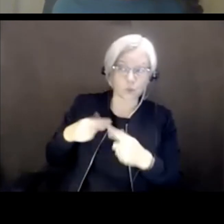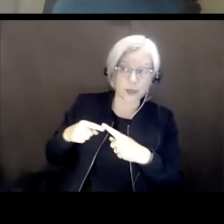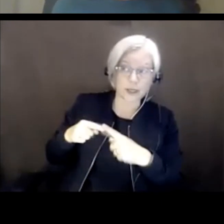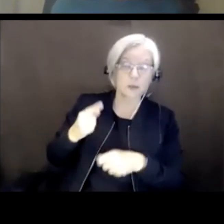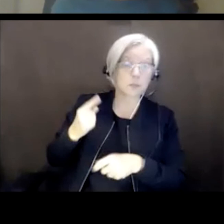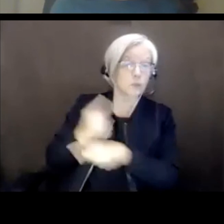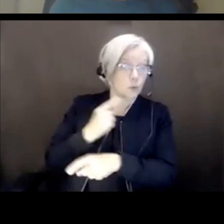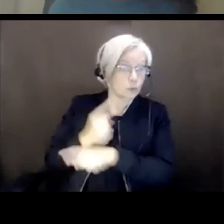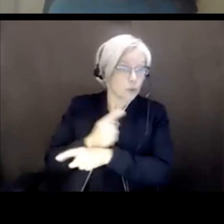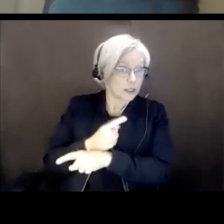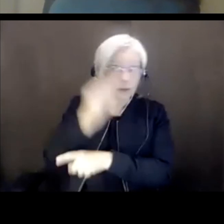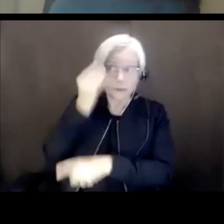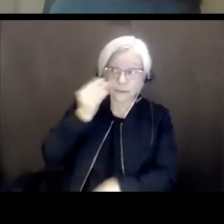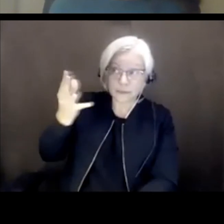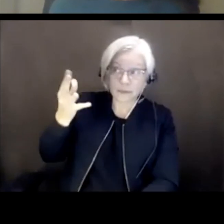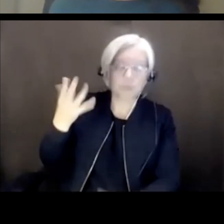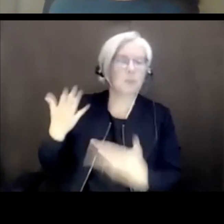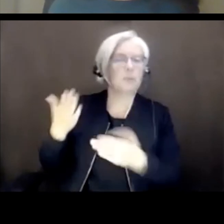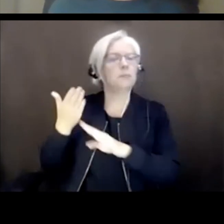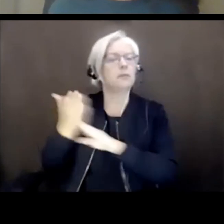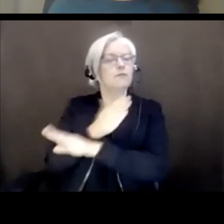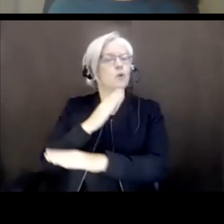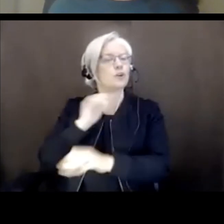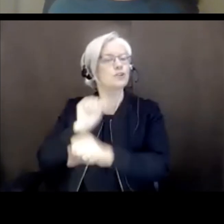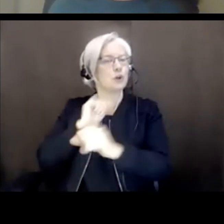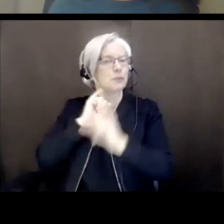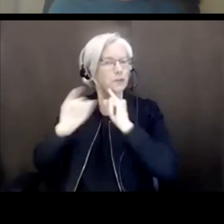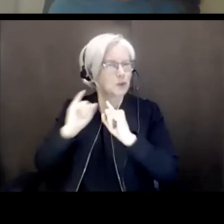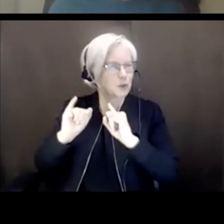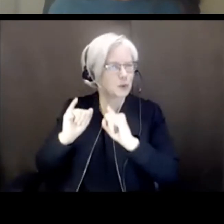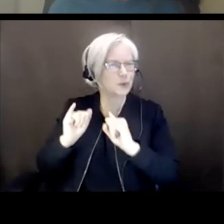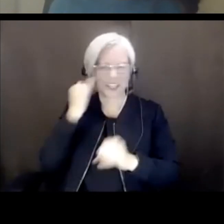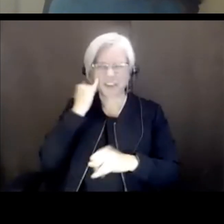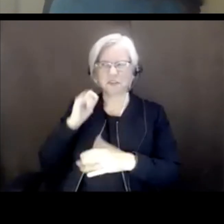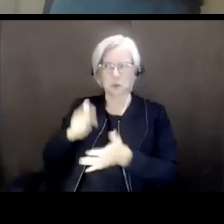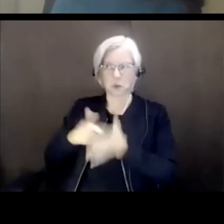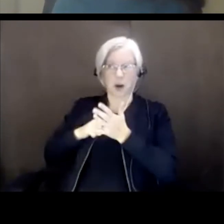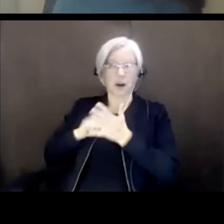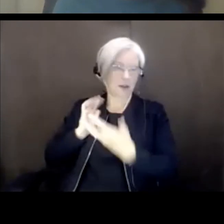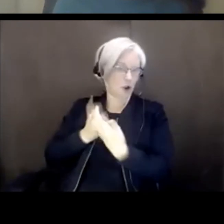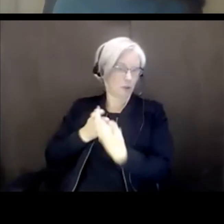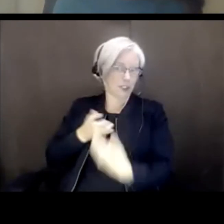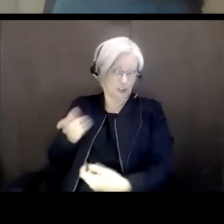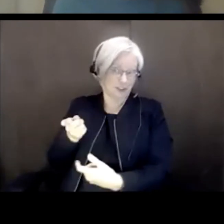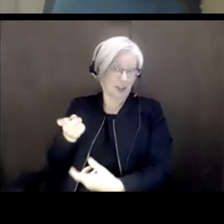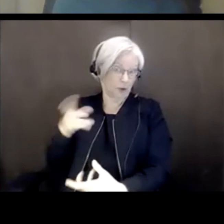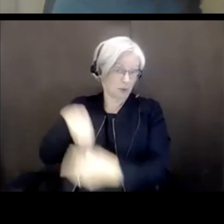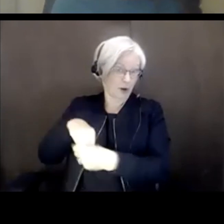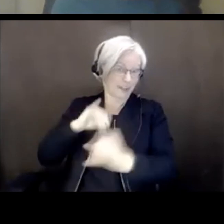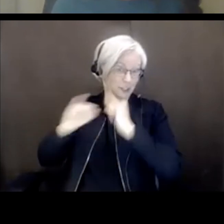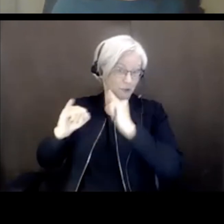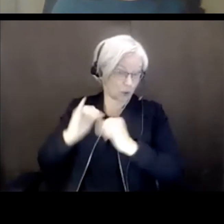INTERVIEW, IF YOU NEED THE ACCOMMODATION FOR THE INTERVIEW. YOU MAY WANT TO DO IT AT THE INTERVIEW